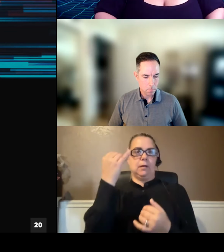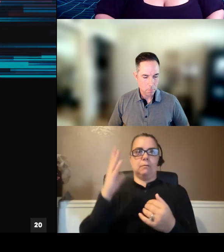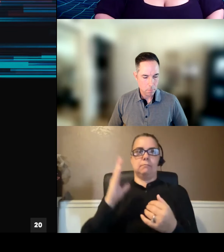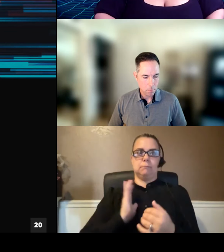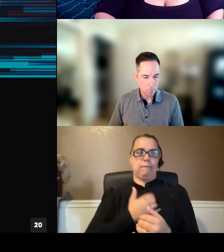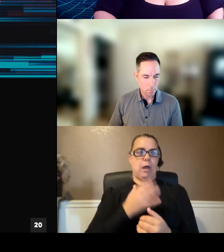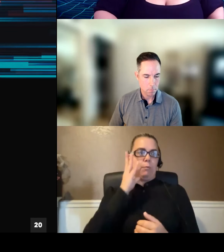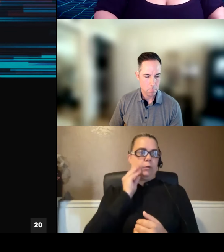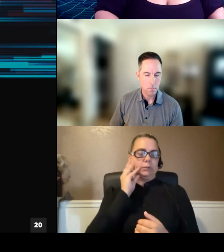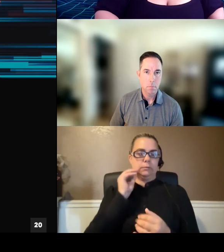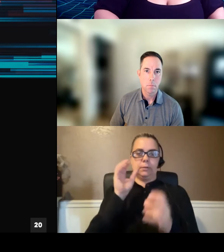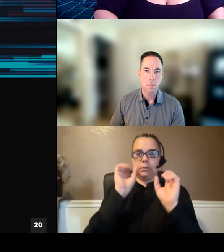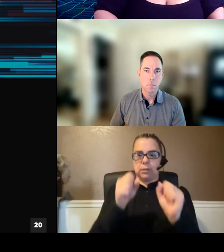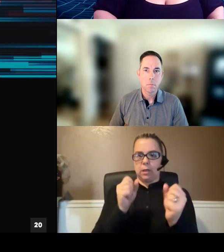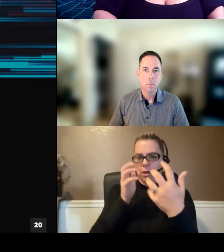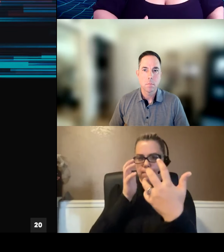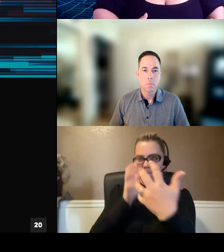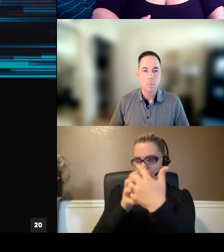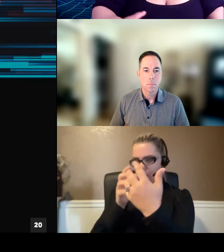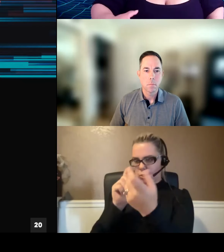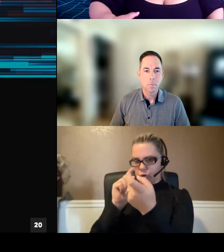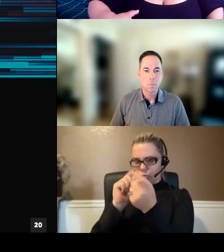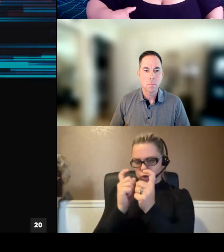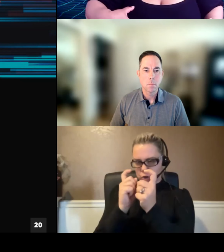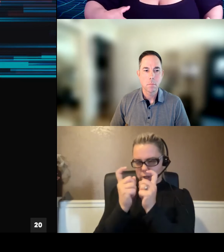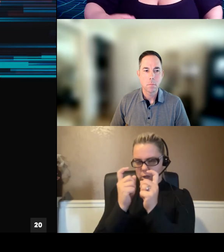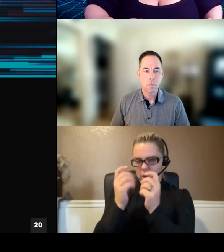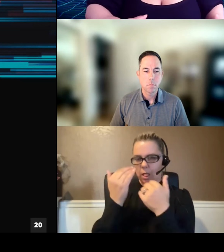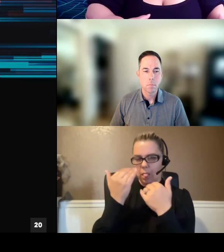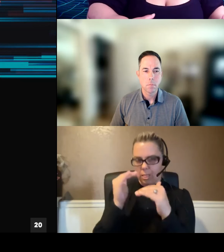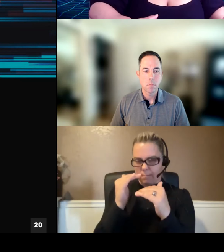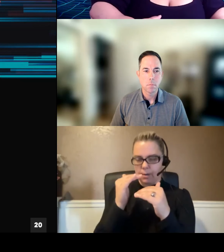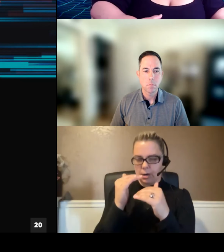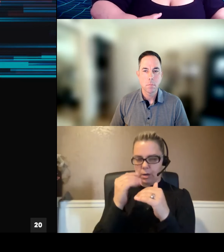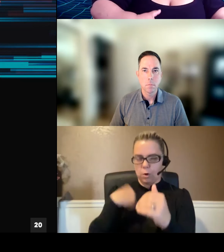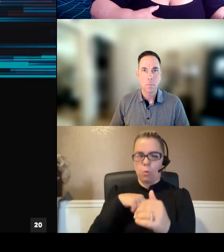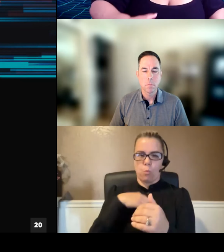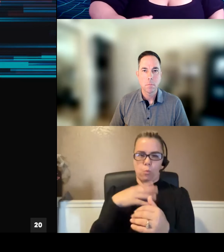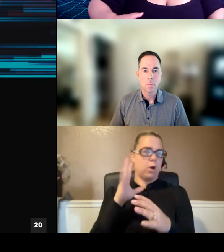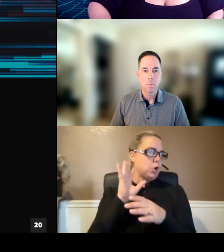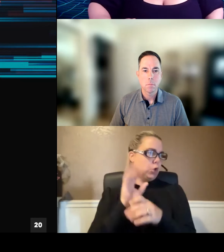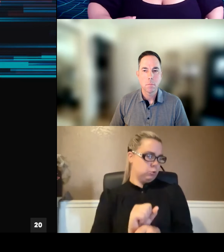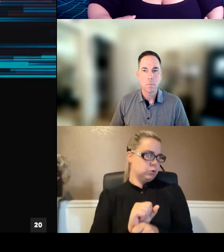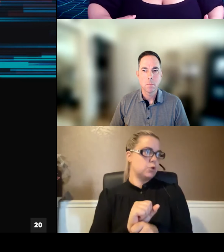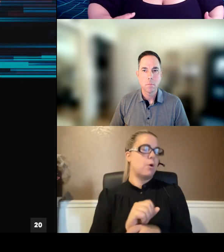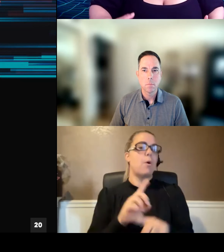And I think now I do think we are going to get back into, and because